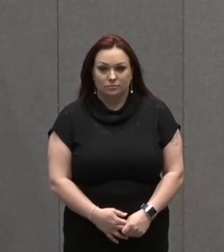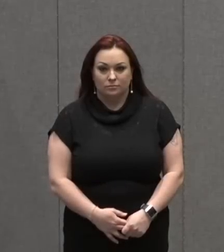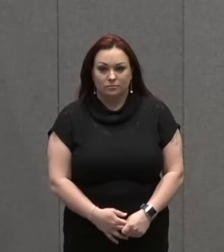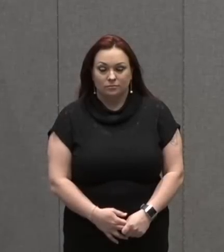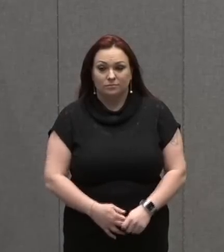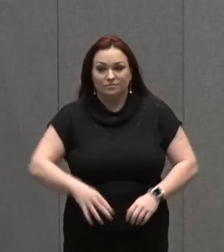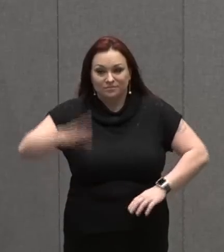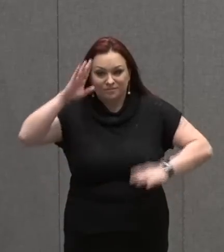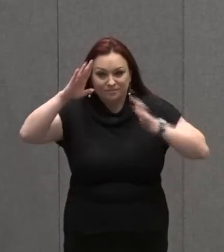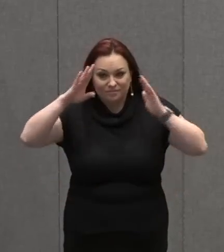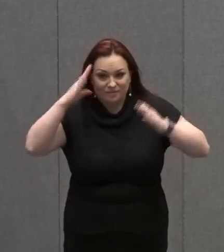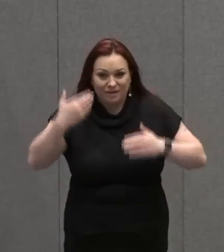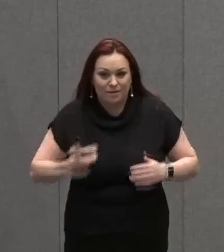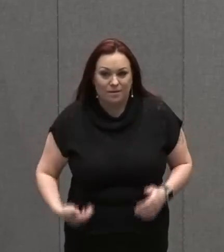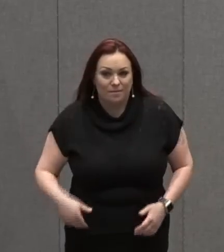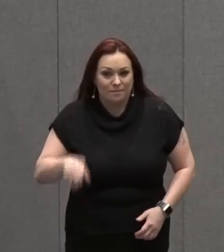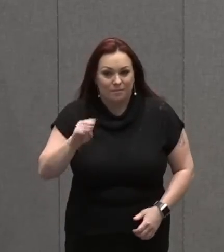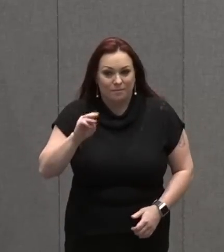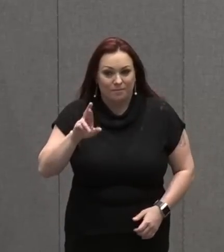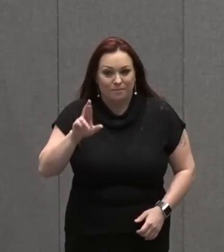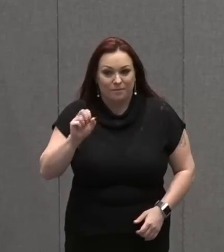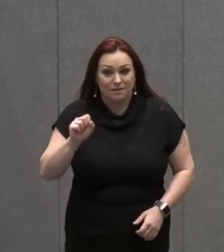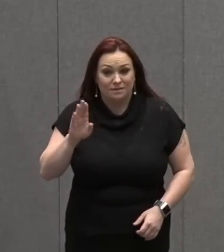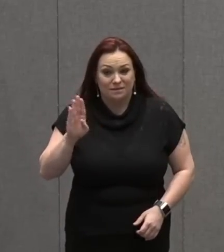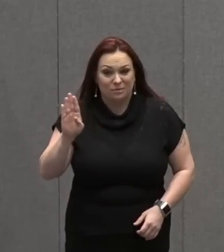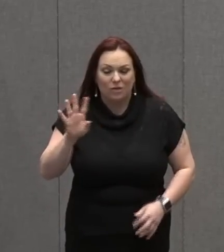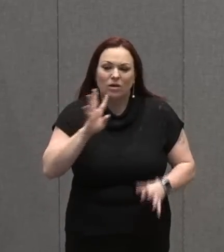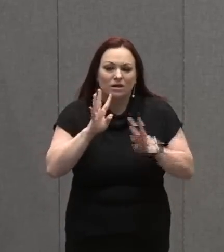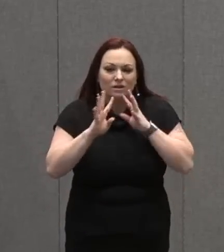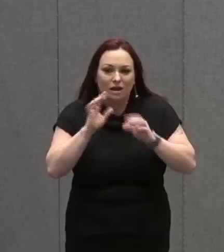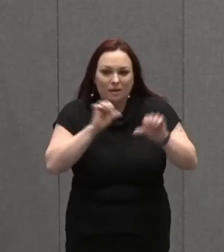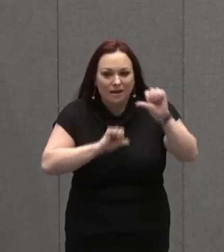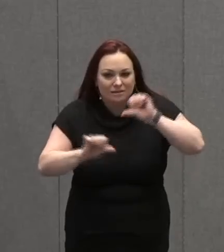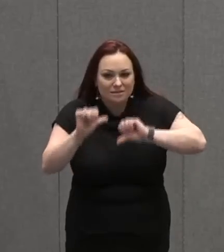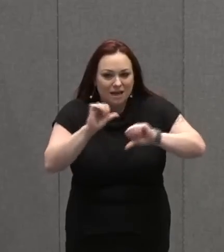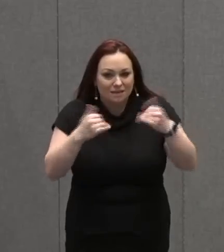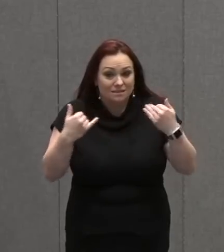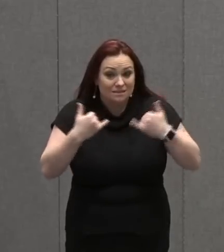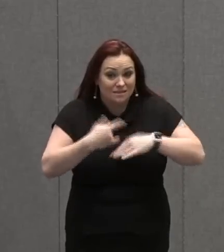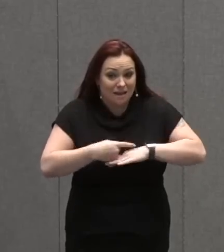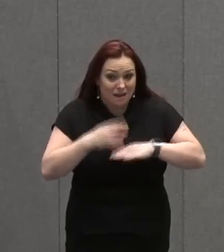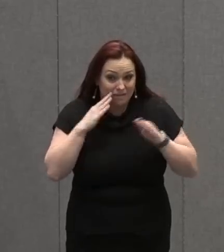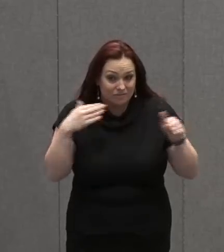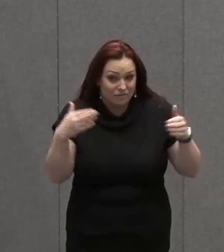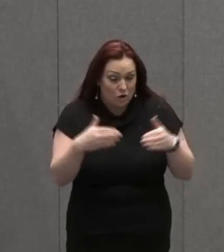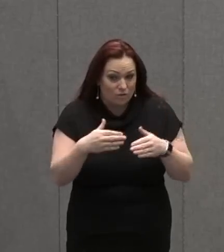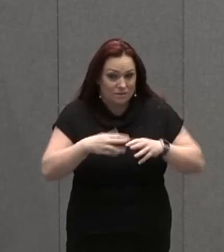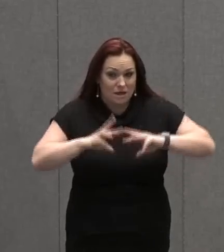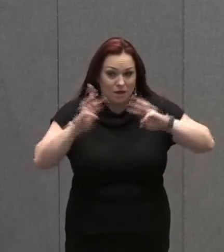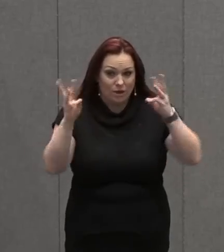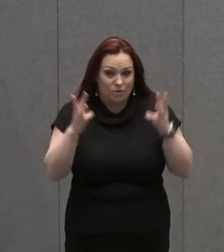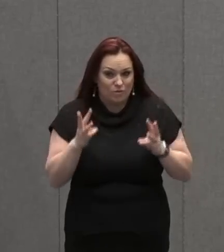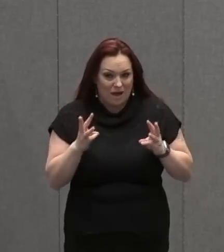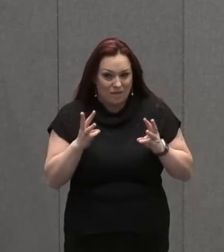Hi, I'm Mrs. B and we're going to talk science. We're gonna focus today on weather and climate.